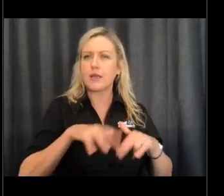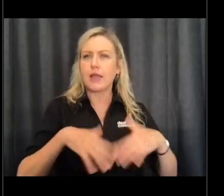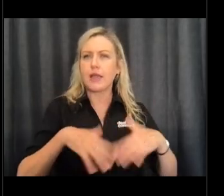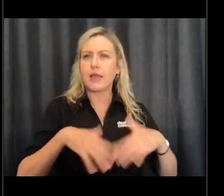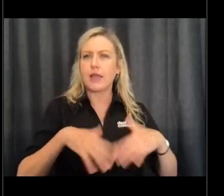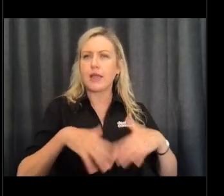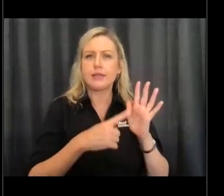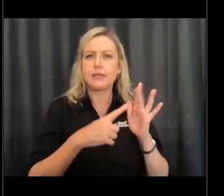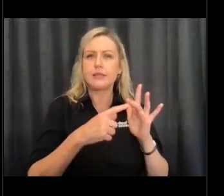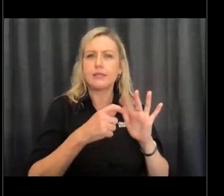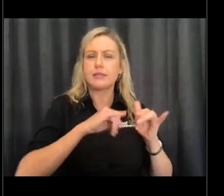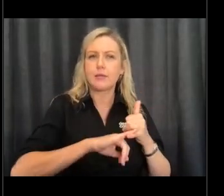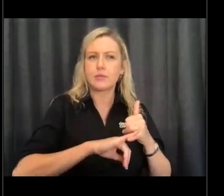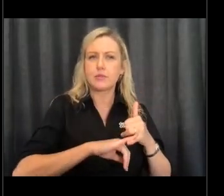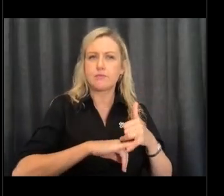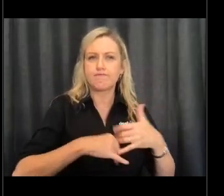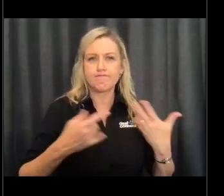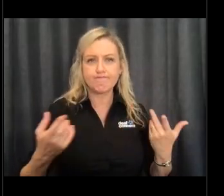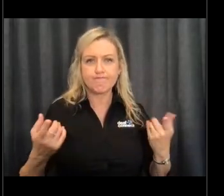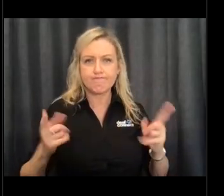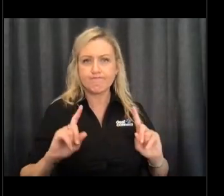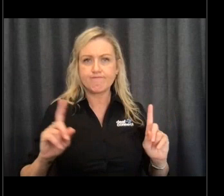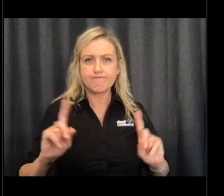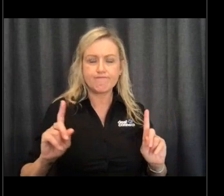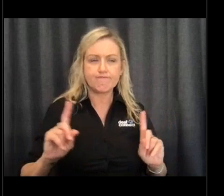own price on what their property is worth.